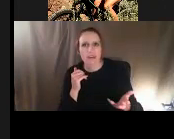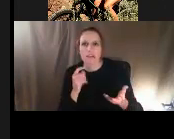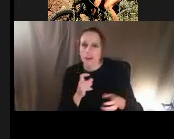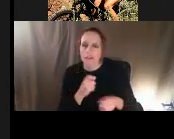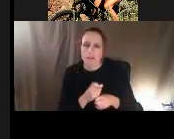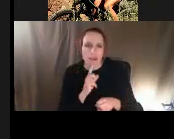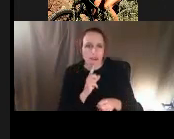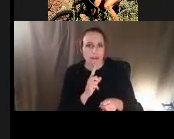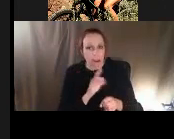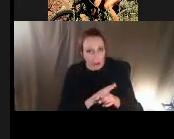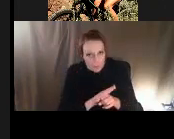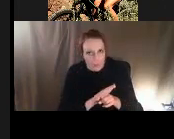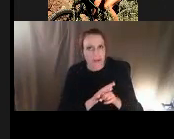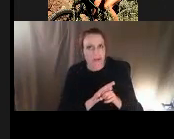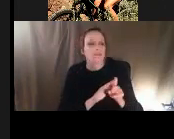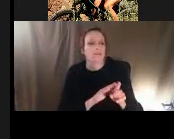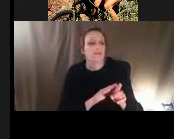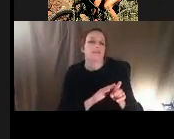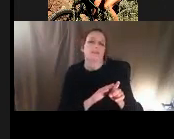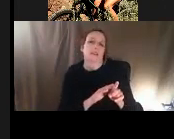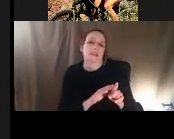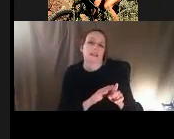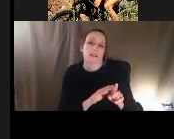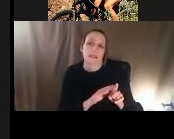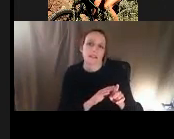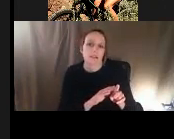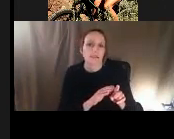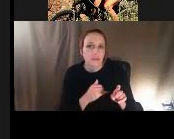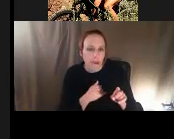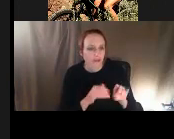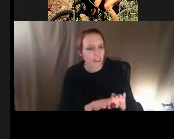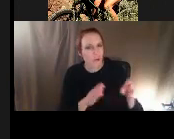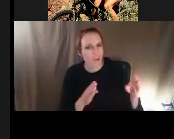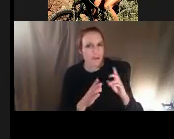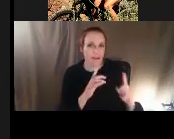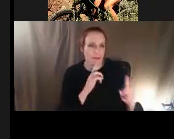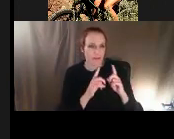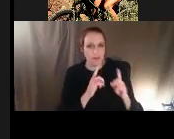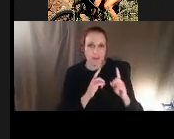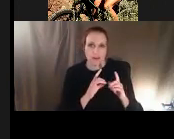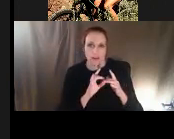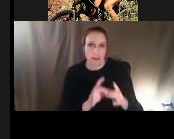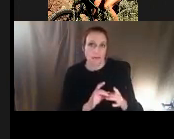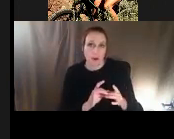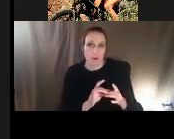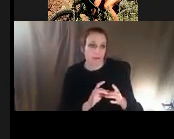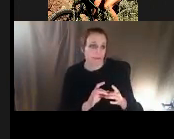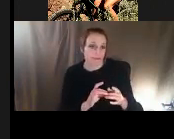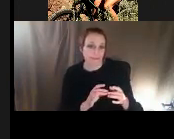find the path, to be able to talk about any potential current level of trauma that somebody is